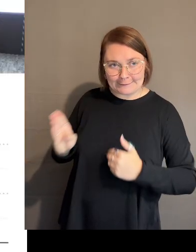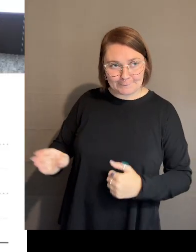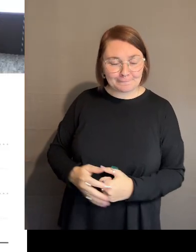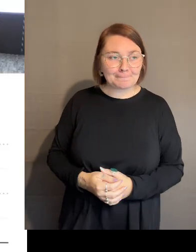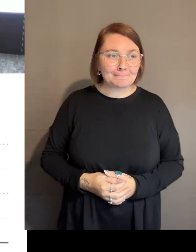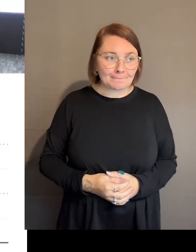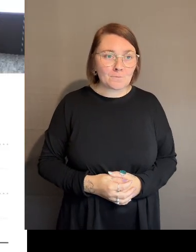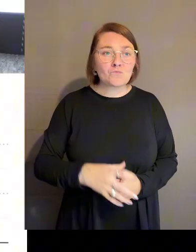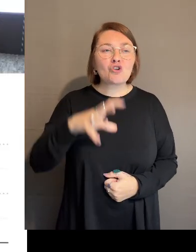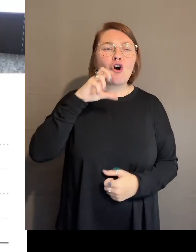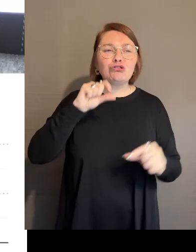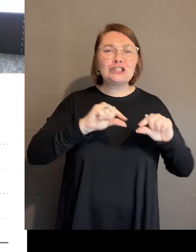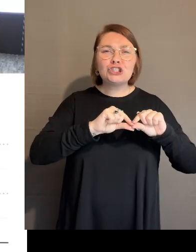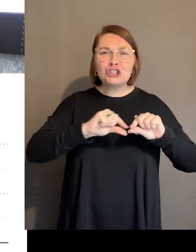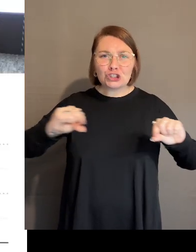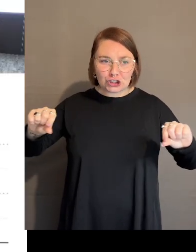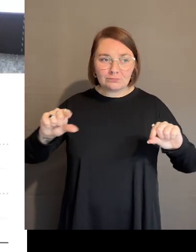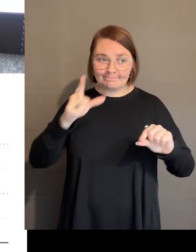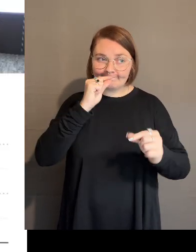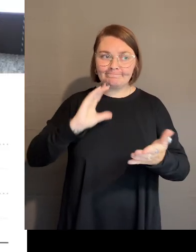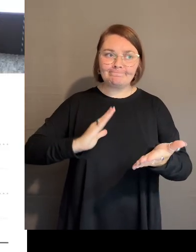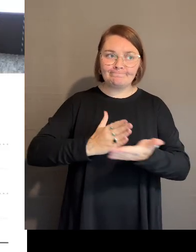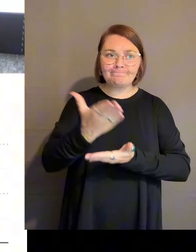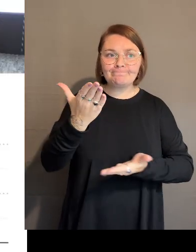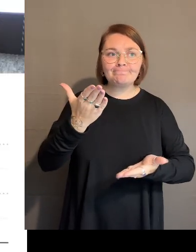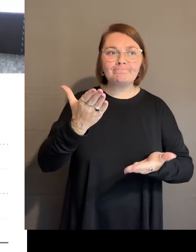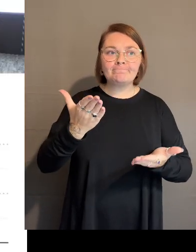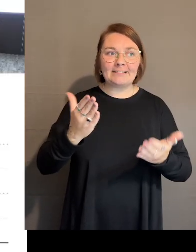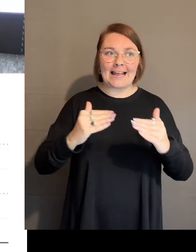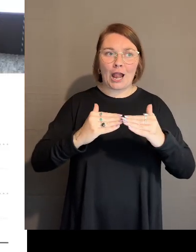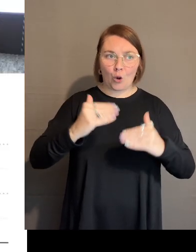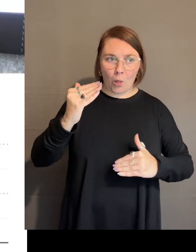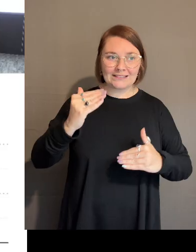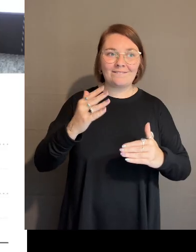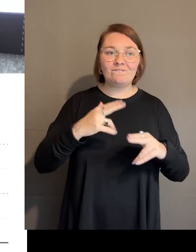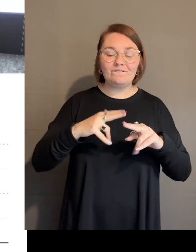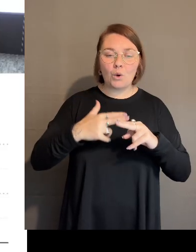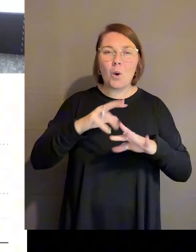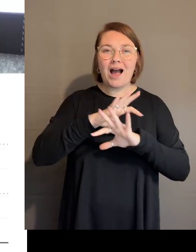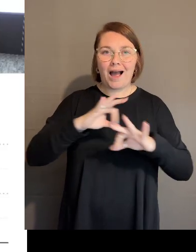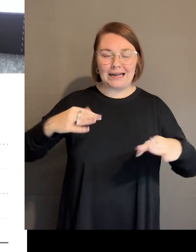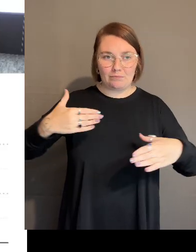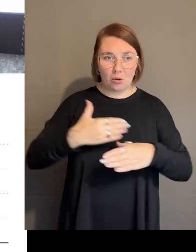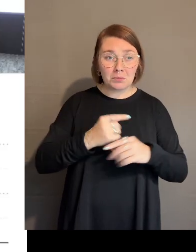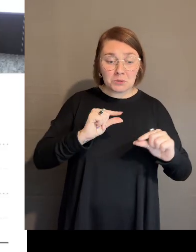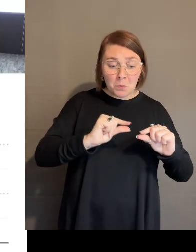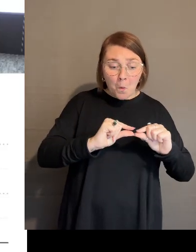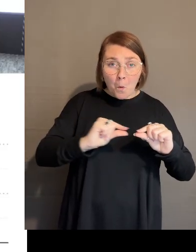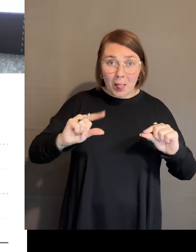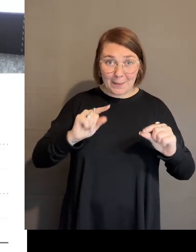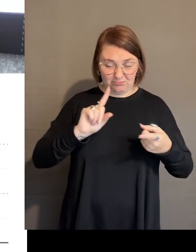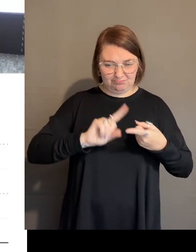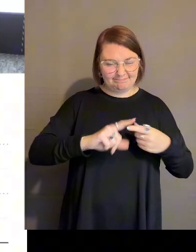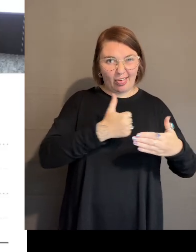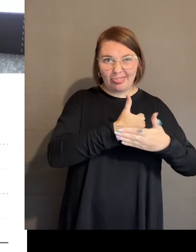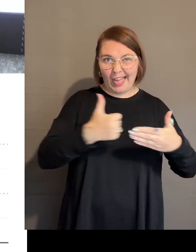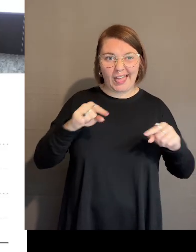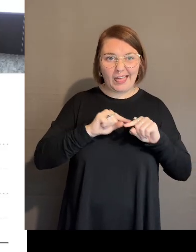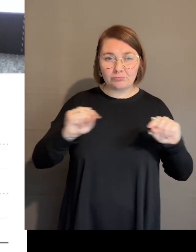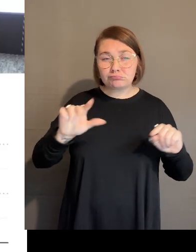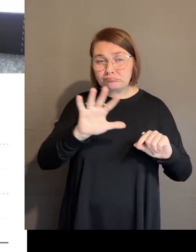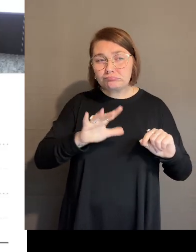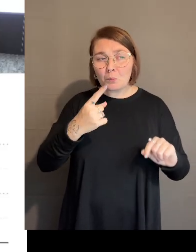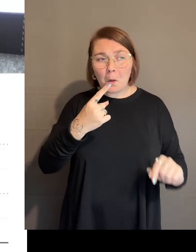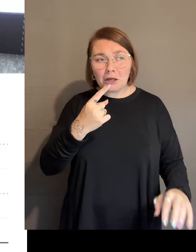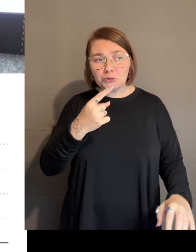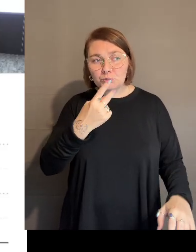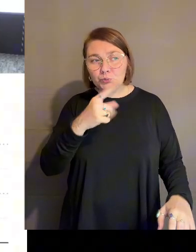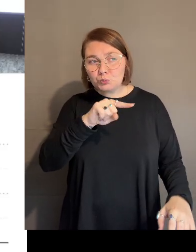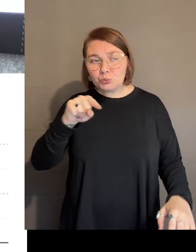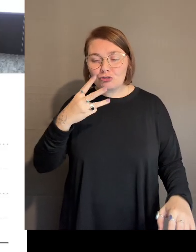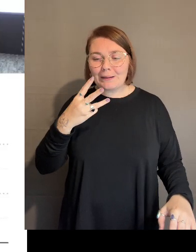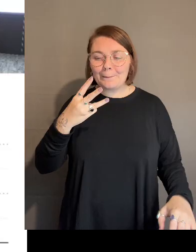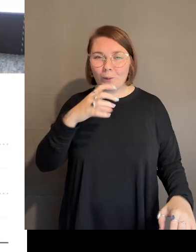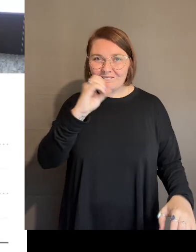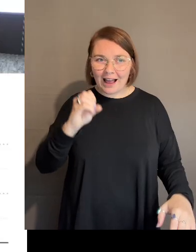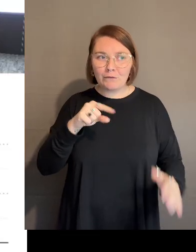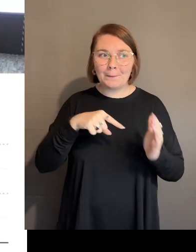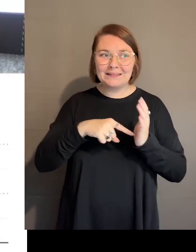The orange line shows the absolute inequalities in unemployment were small but persistent, generally around 1 to 3.5 percentage points higher.